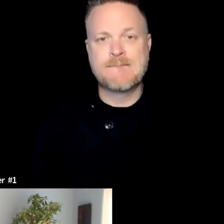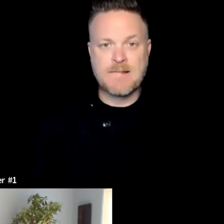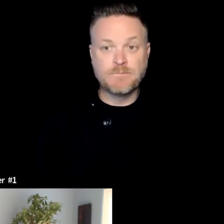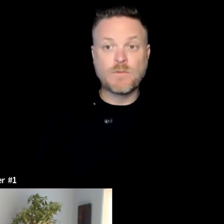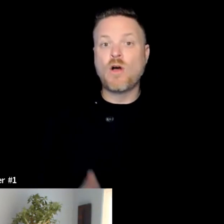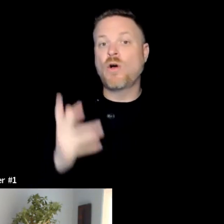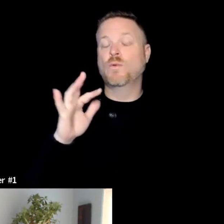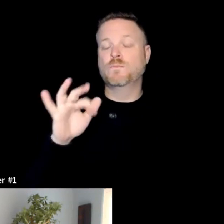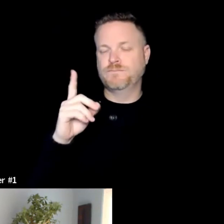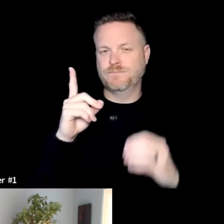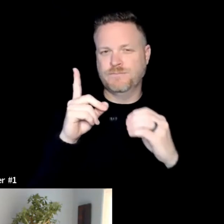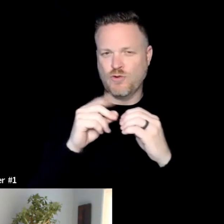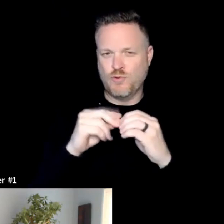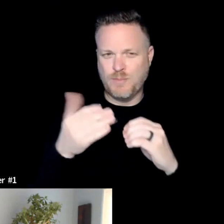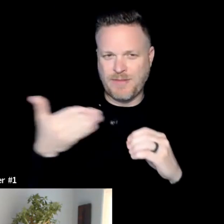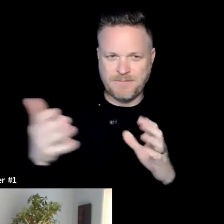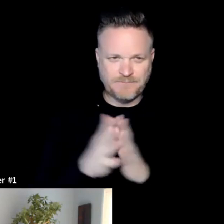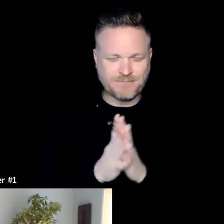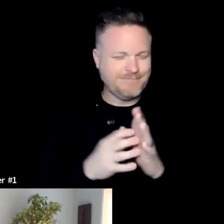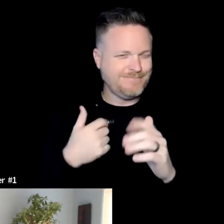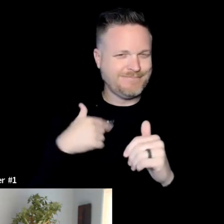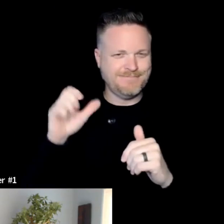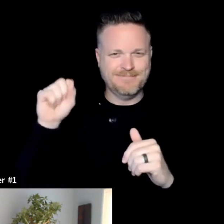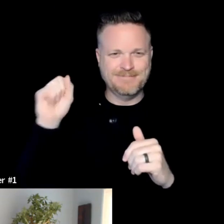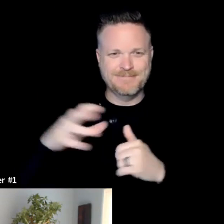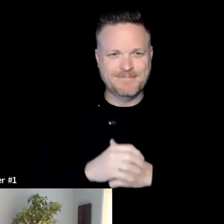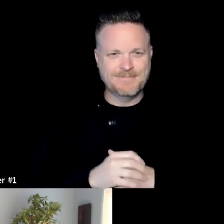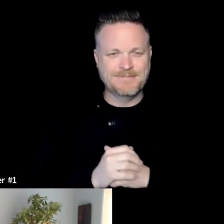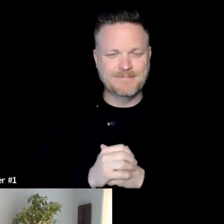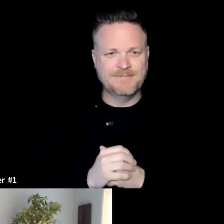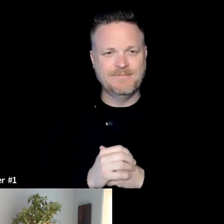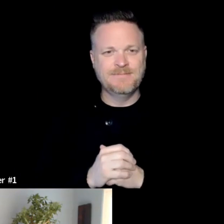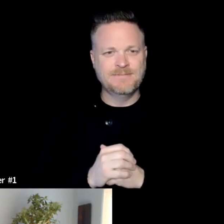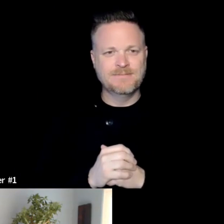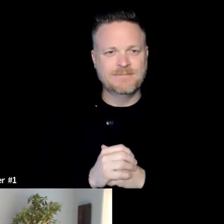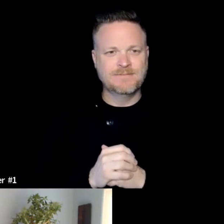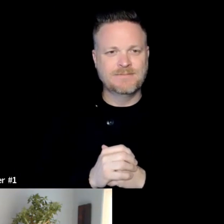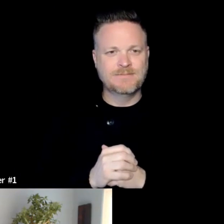The only other thing I wanted to say was that a lot of teachers I'm